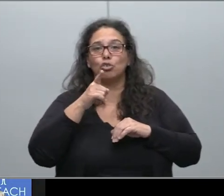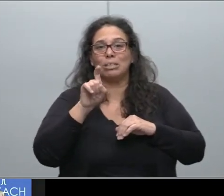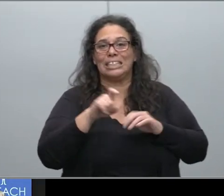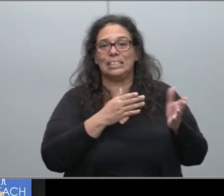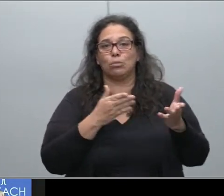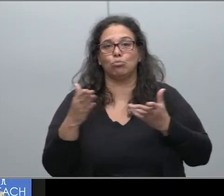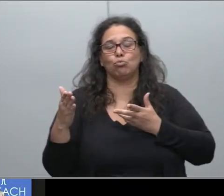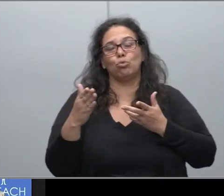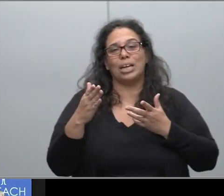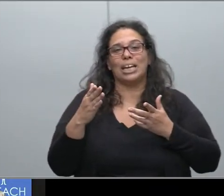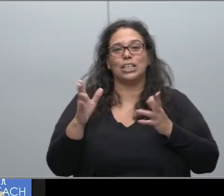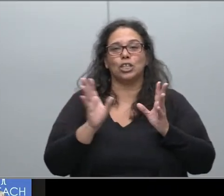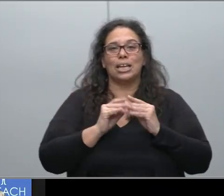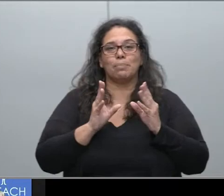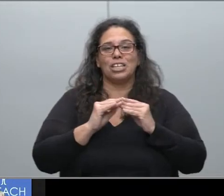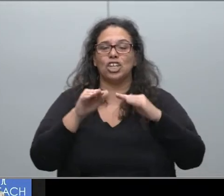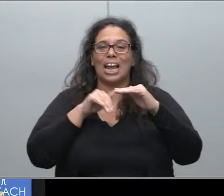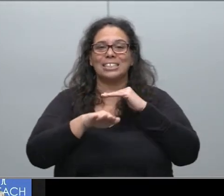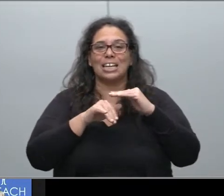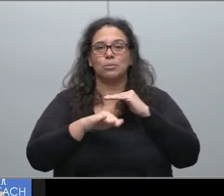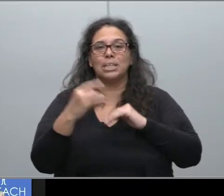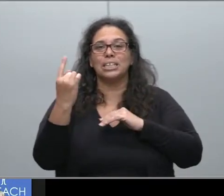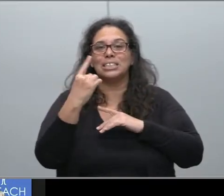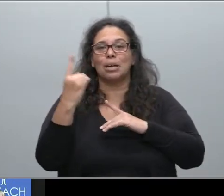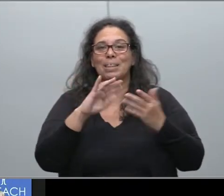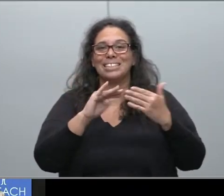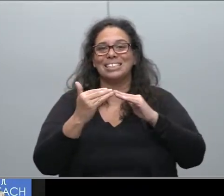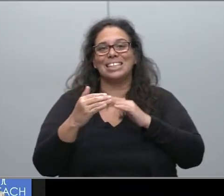And it's important that you do you feel that